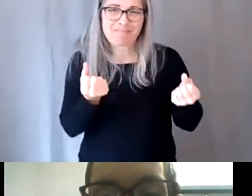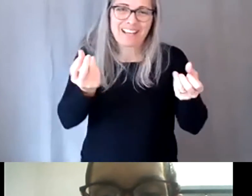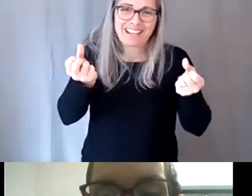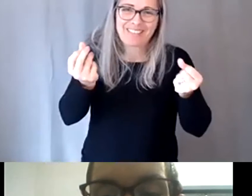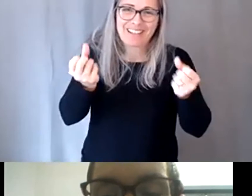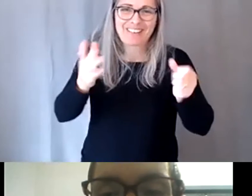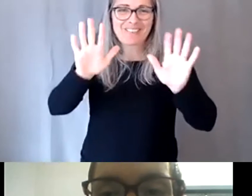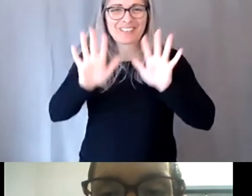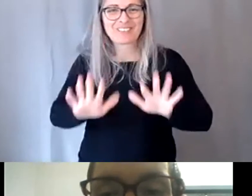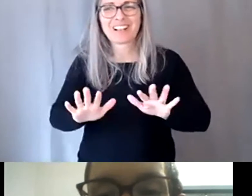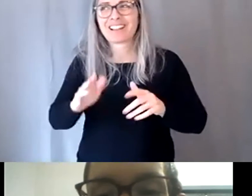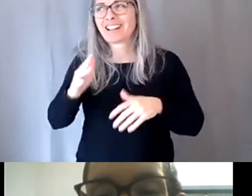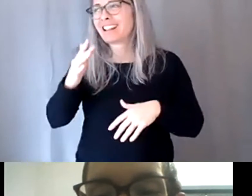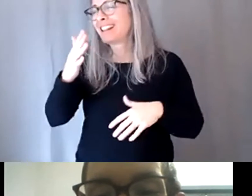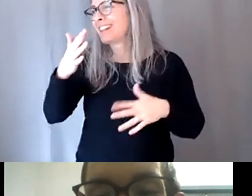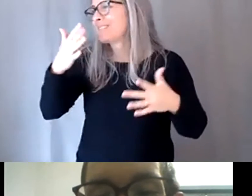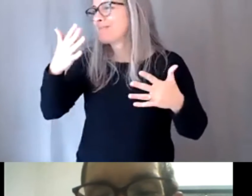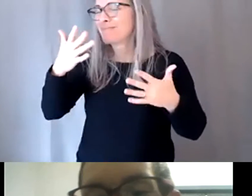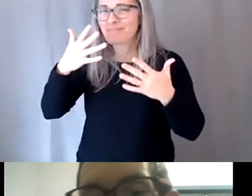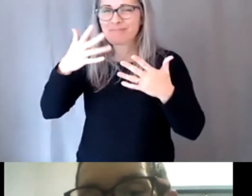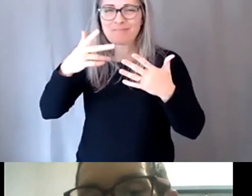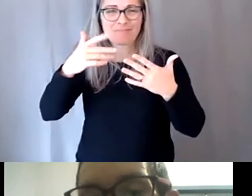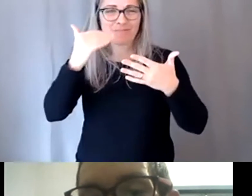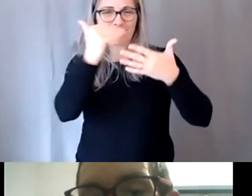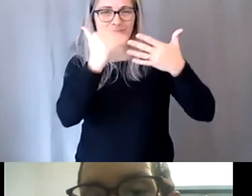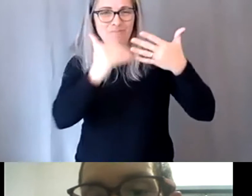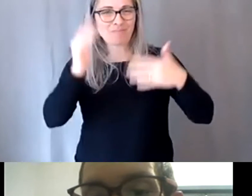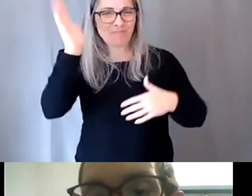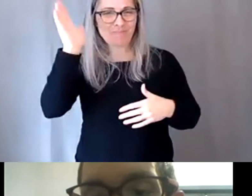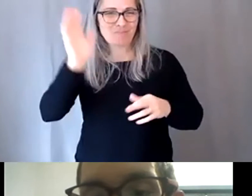wonderful programs yet to come presentations yet to come in the speaker